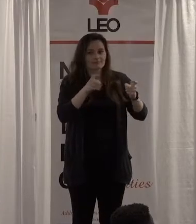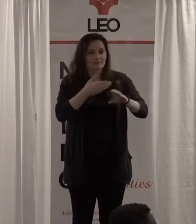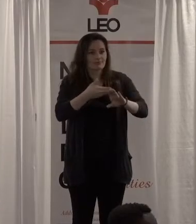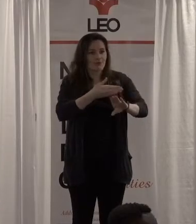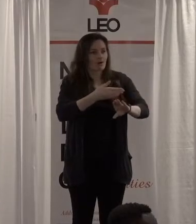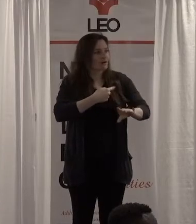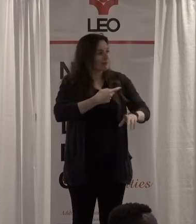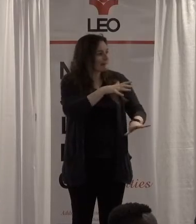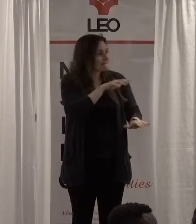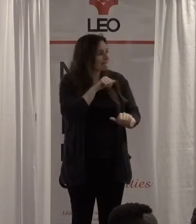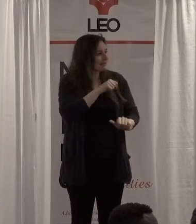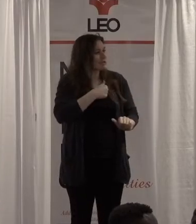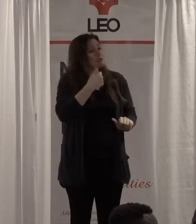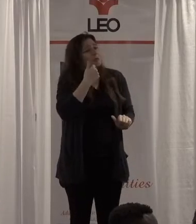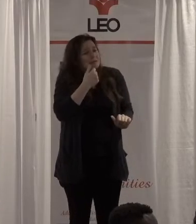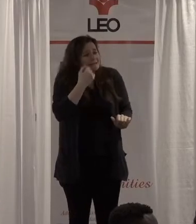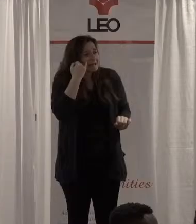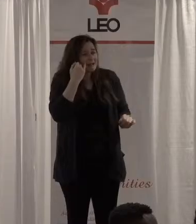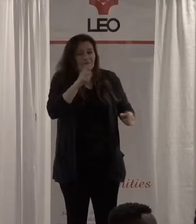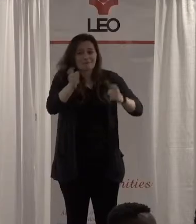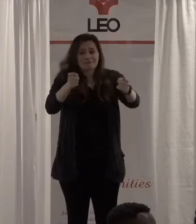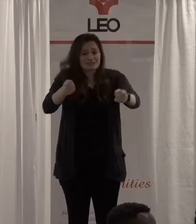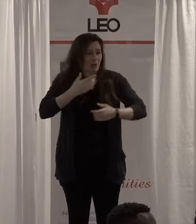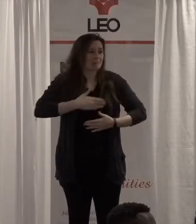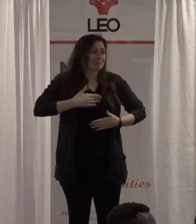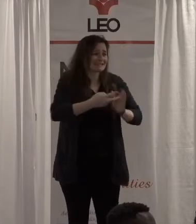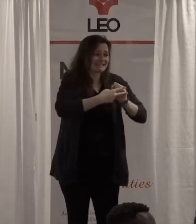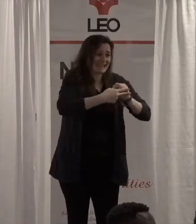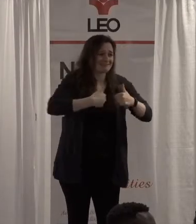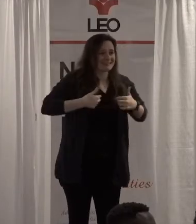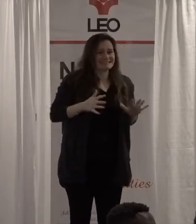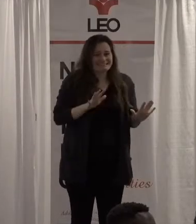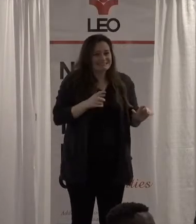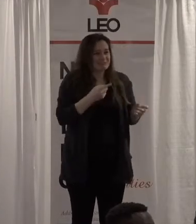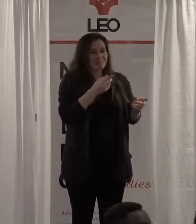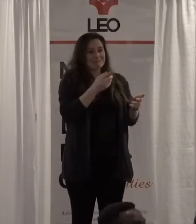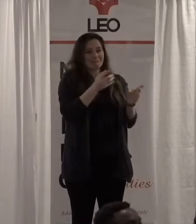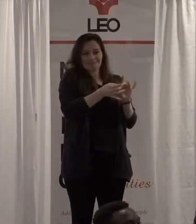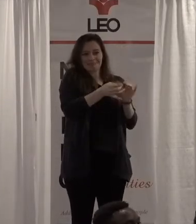CAN SOMEBODY PLEASE SAVE ME A LITTLE BIT FOR AFTER THE FACT.